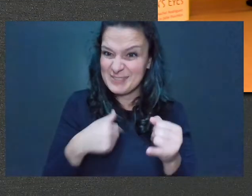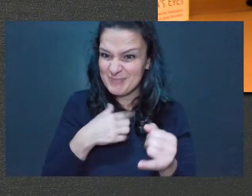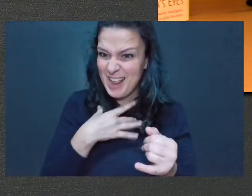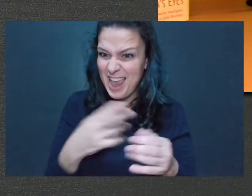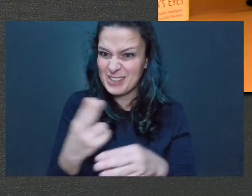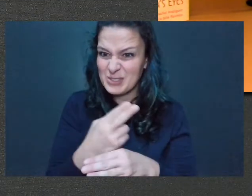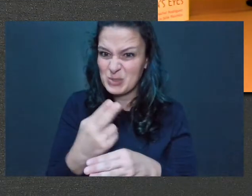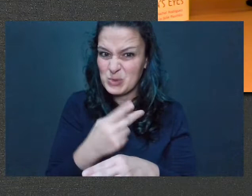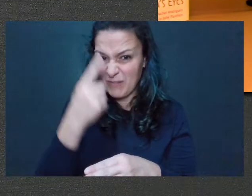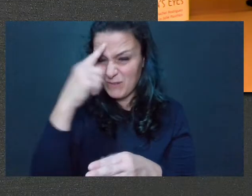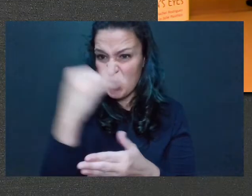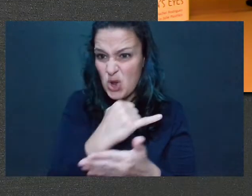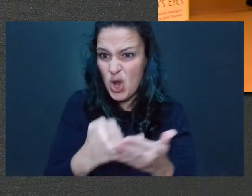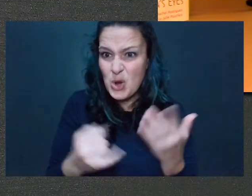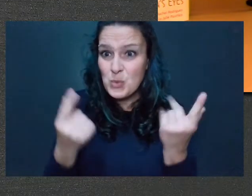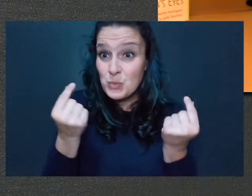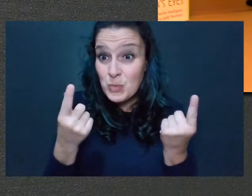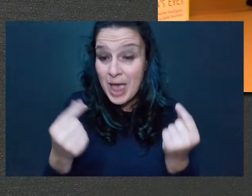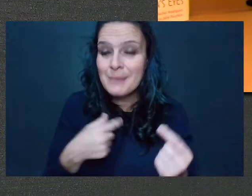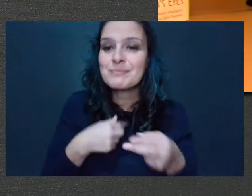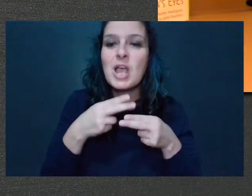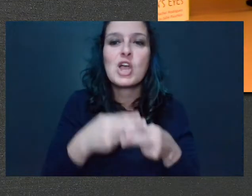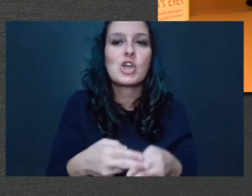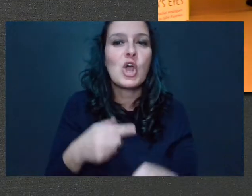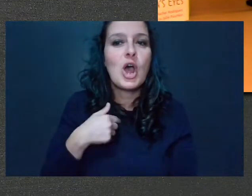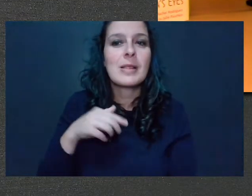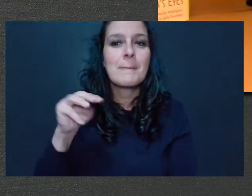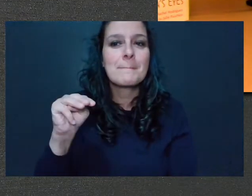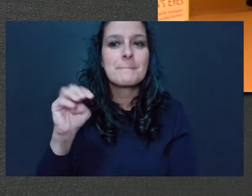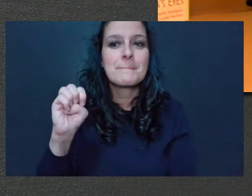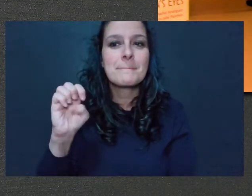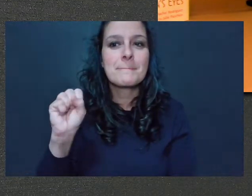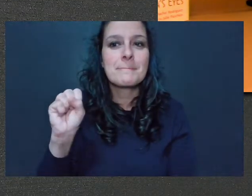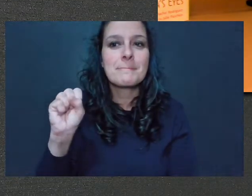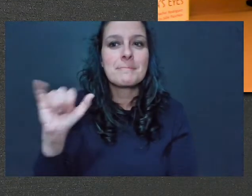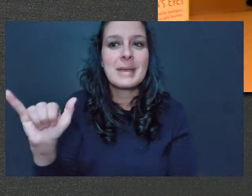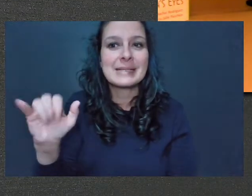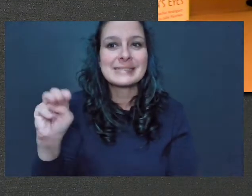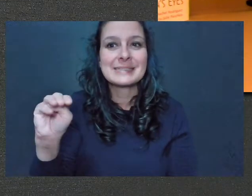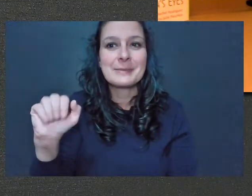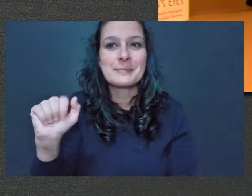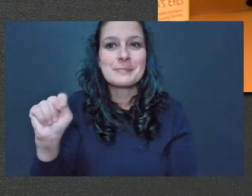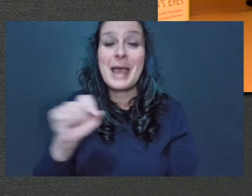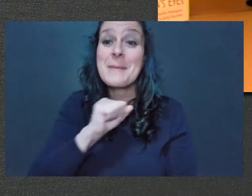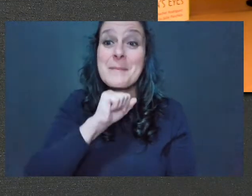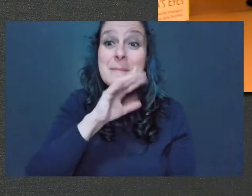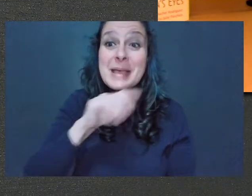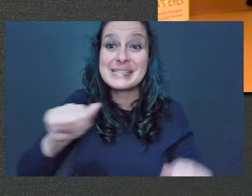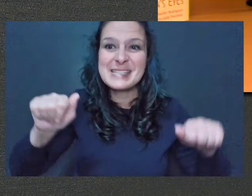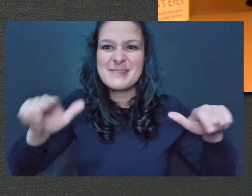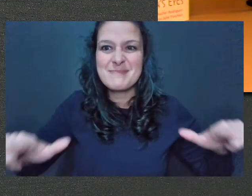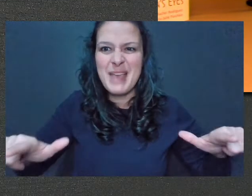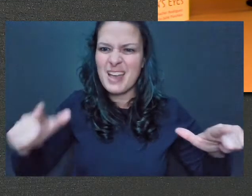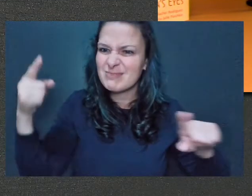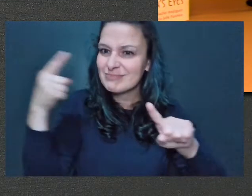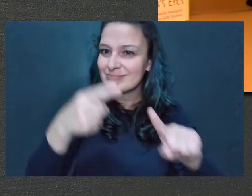when I'm making art is something called a messy mat. And I have my big messy mat right here, and this helps keep our tables clean.